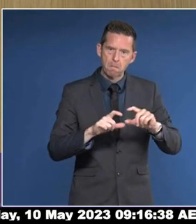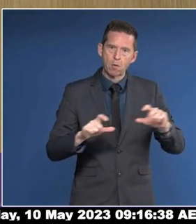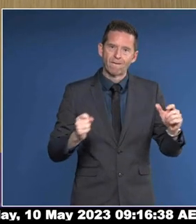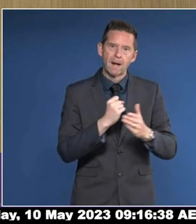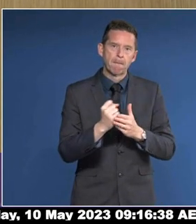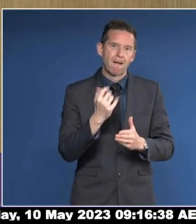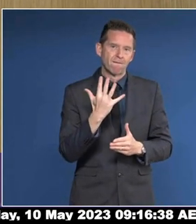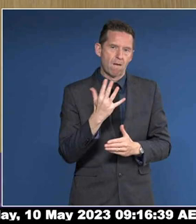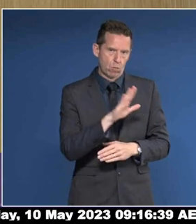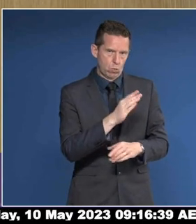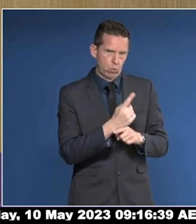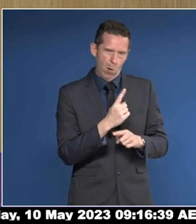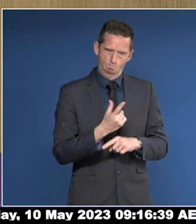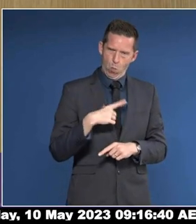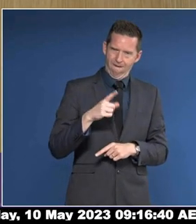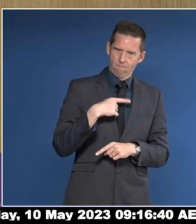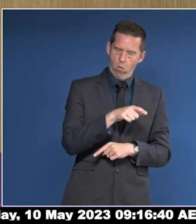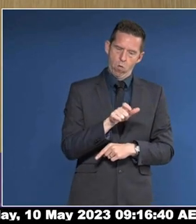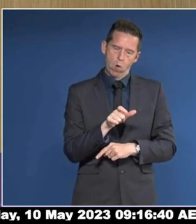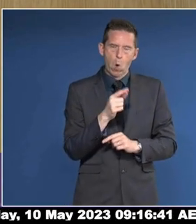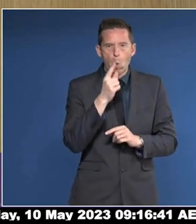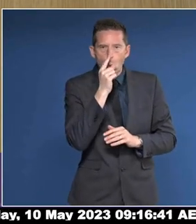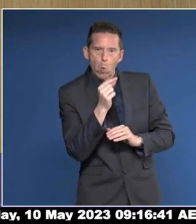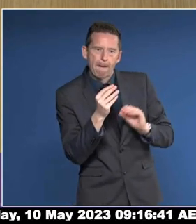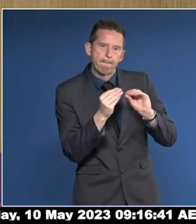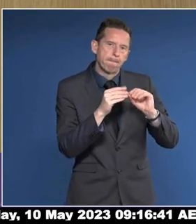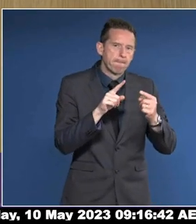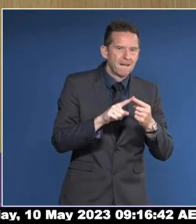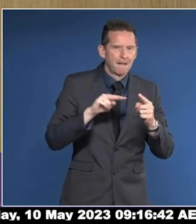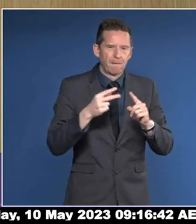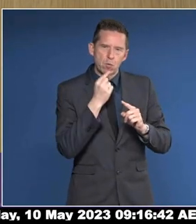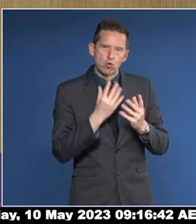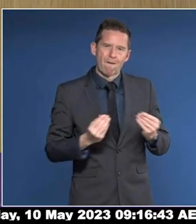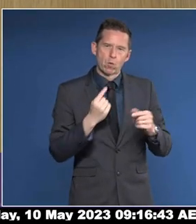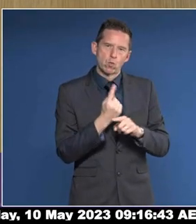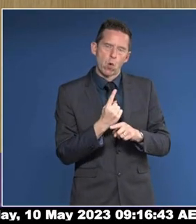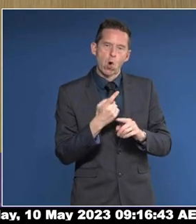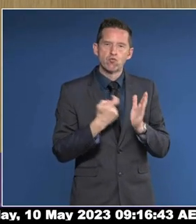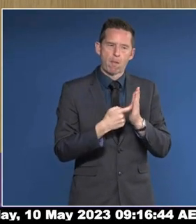chosen to say it "could be perceived" rather than stating directly that the practitioners